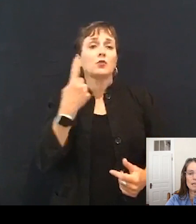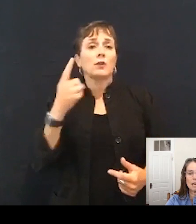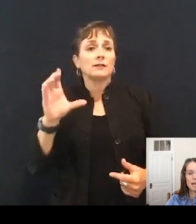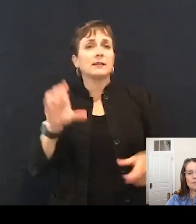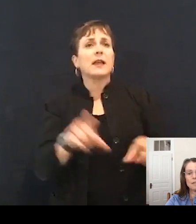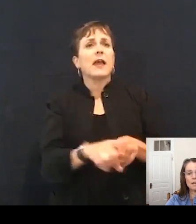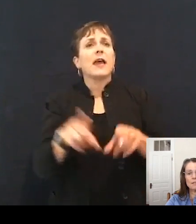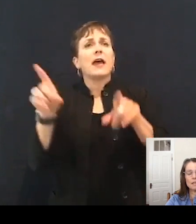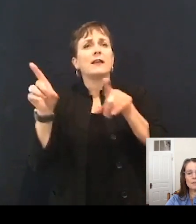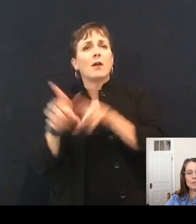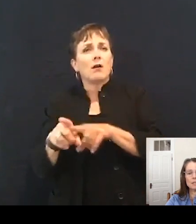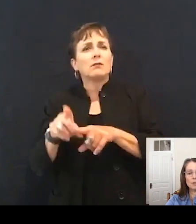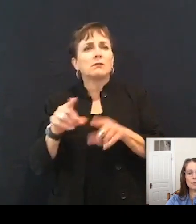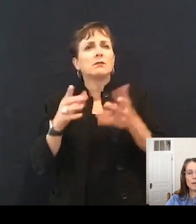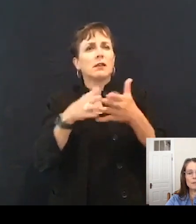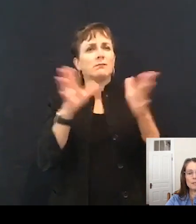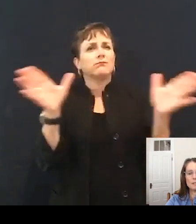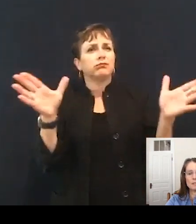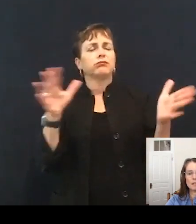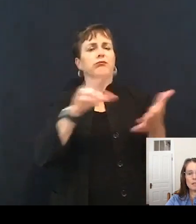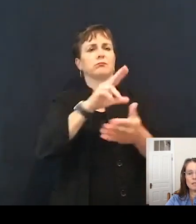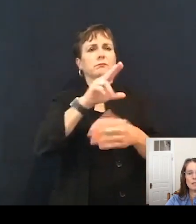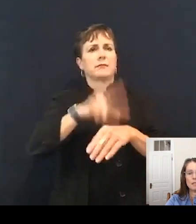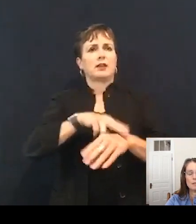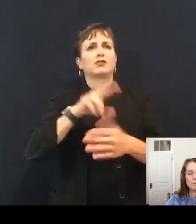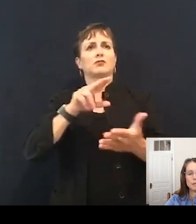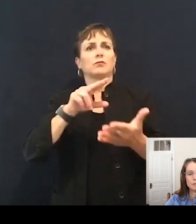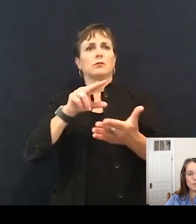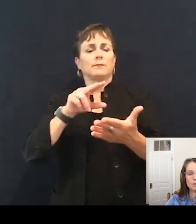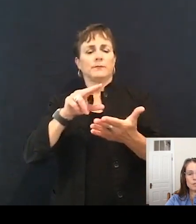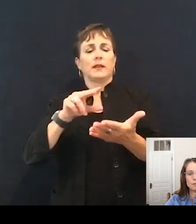I haven't had the time to tell you about this study, but